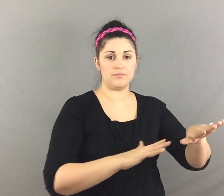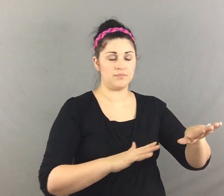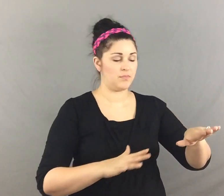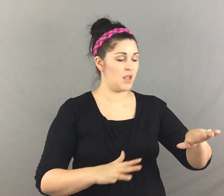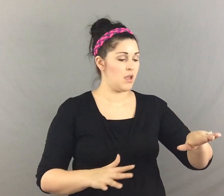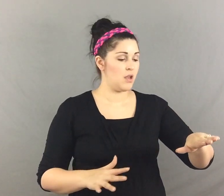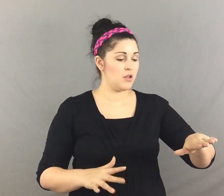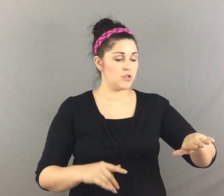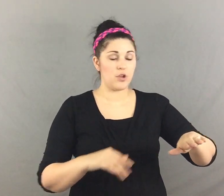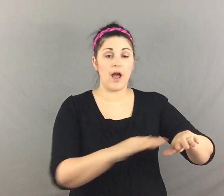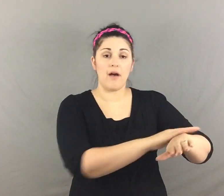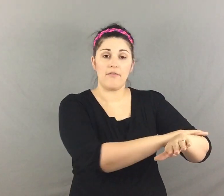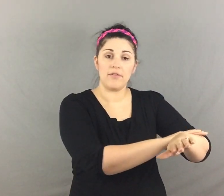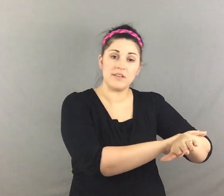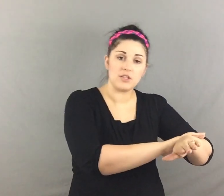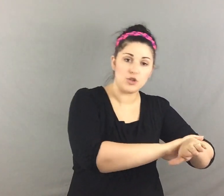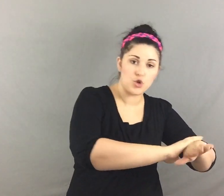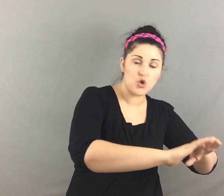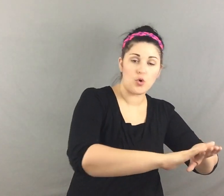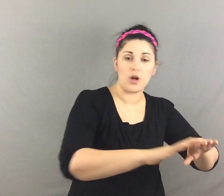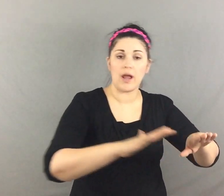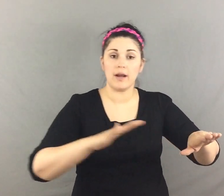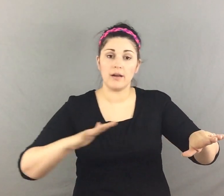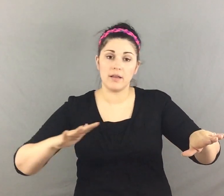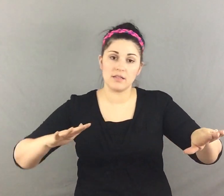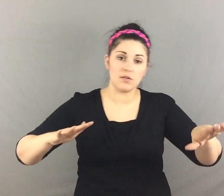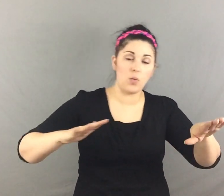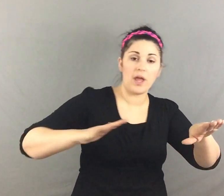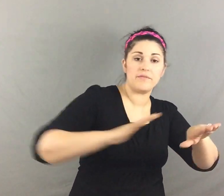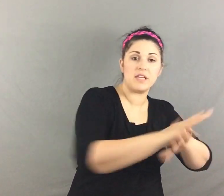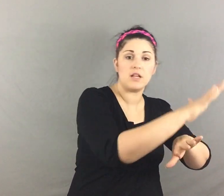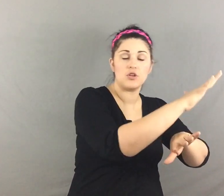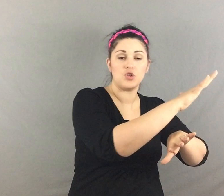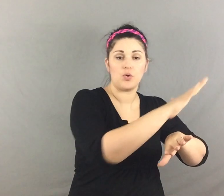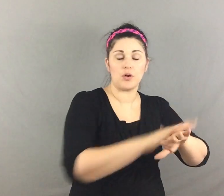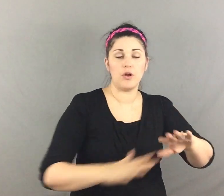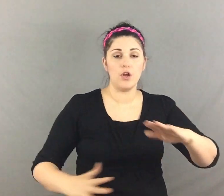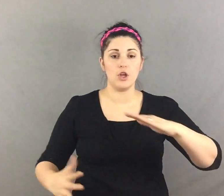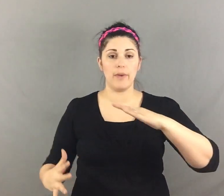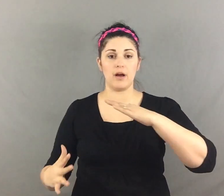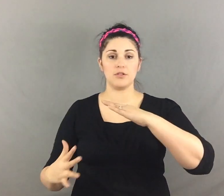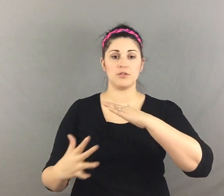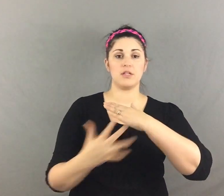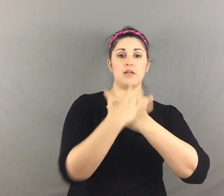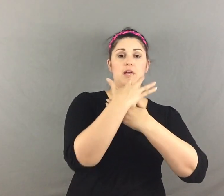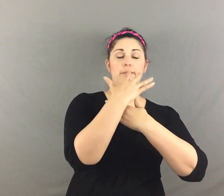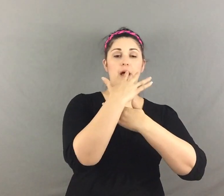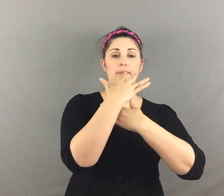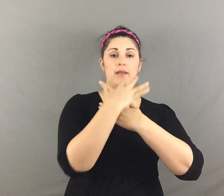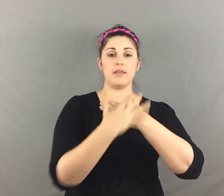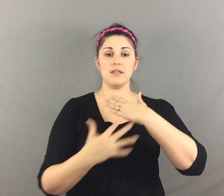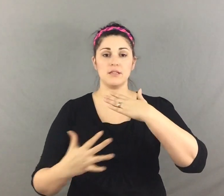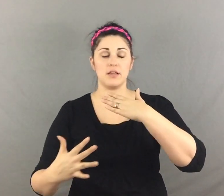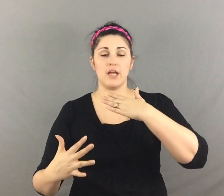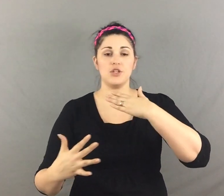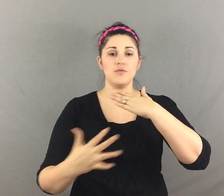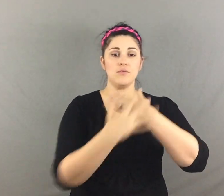Okay, so you have, this is your shore line and this is the waves hitting the shore. You may also see it come up like this at you